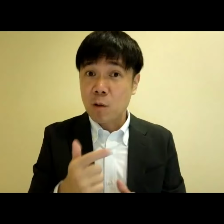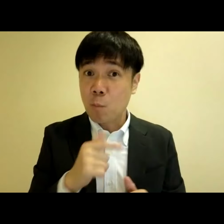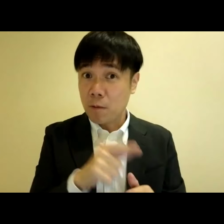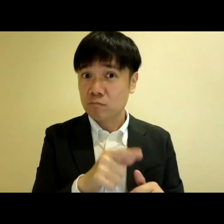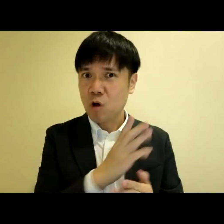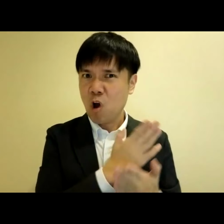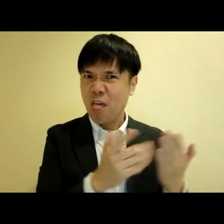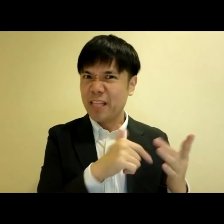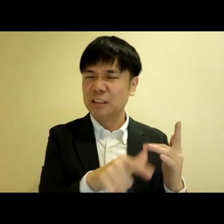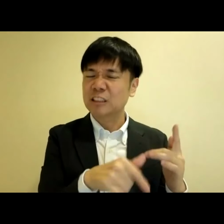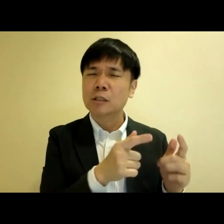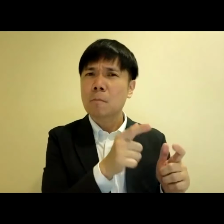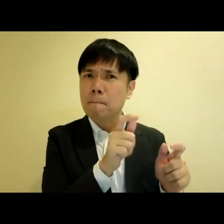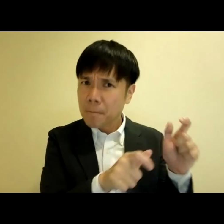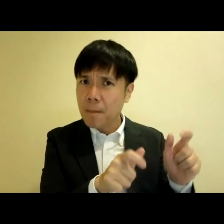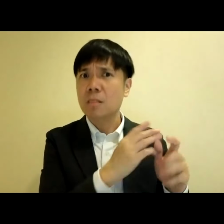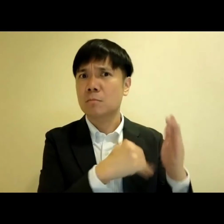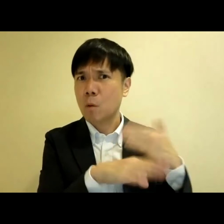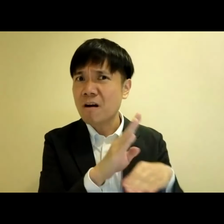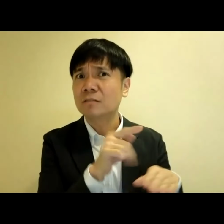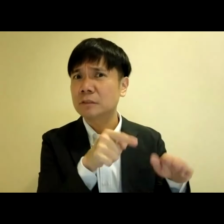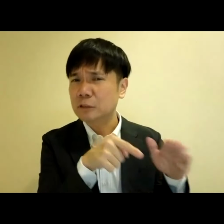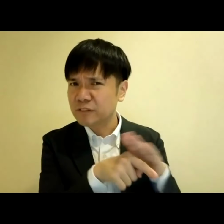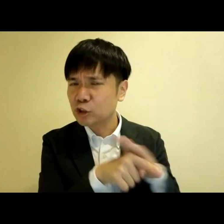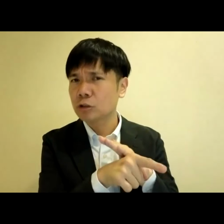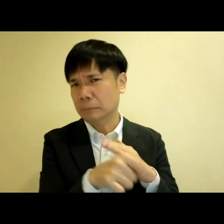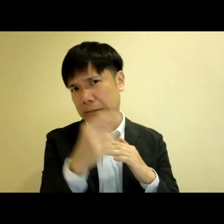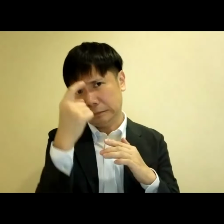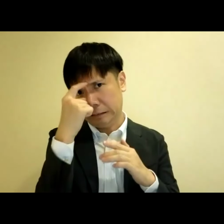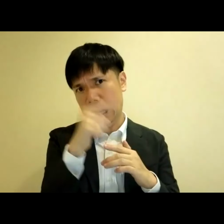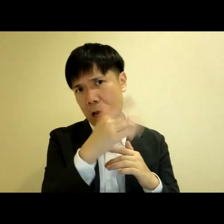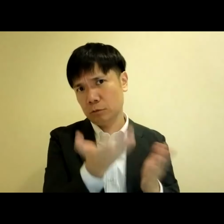including children with disabilities, and that any pledge made to advance the Rights